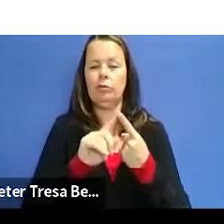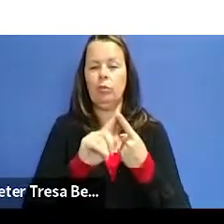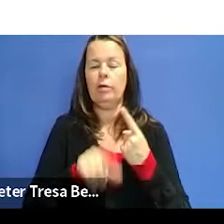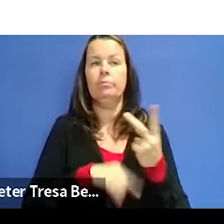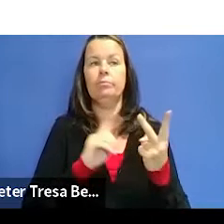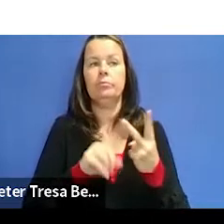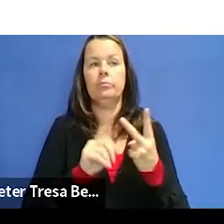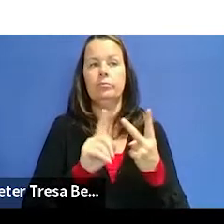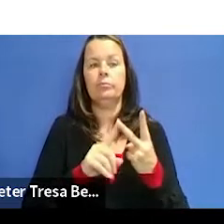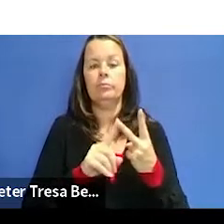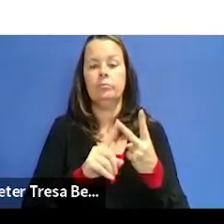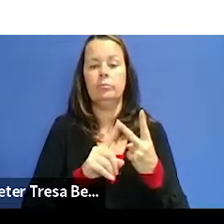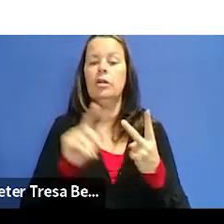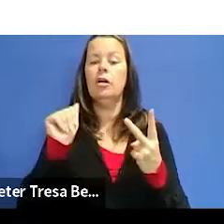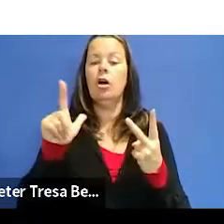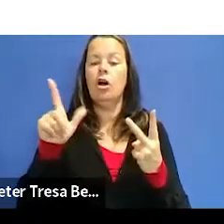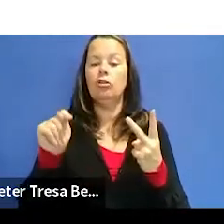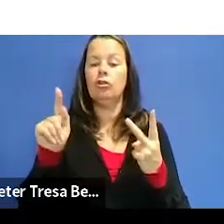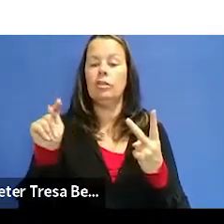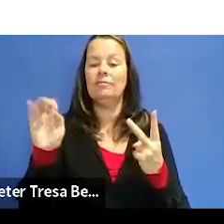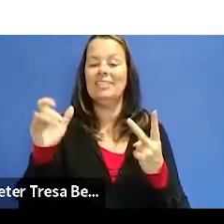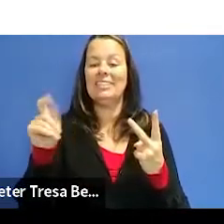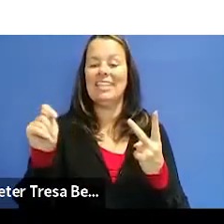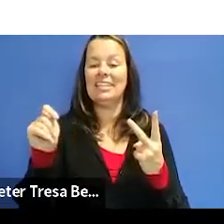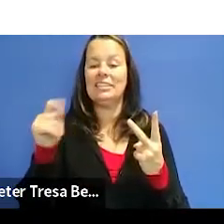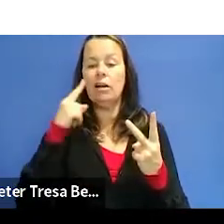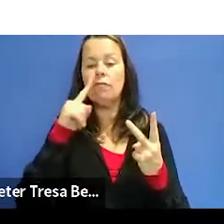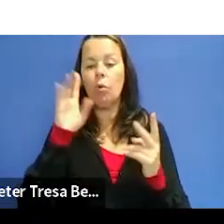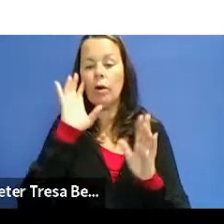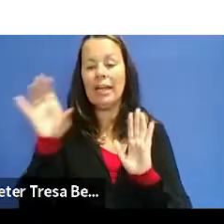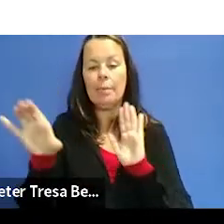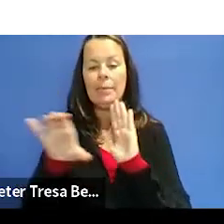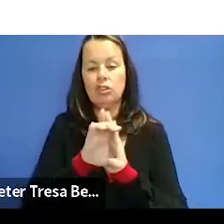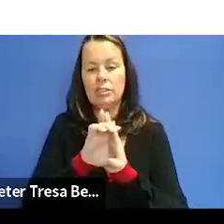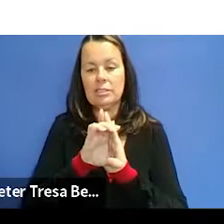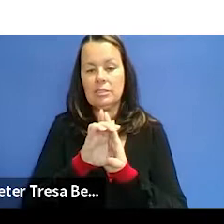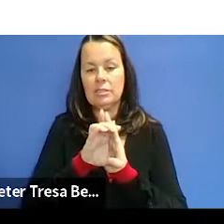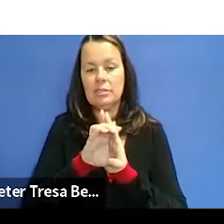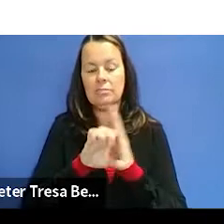Another one was alternative text for informative images. And the third was headings.